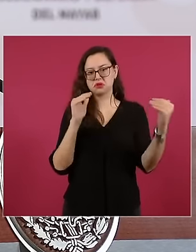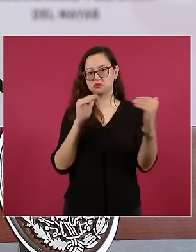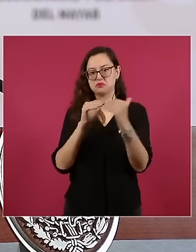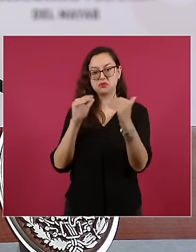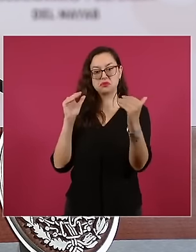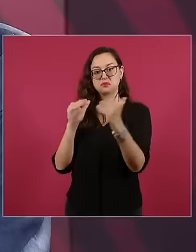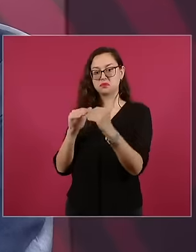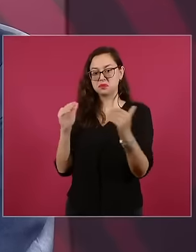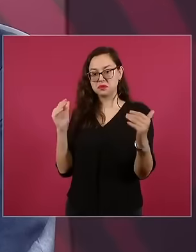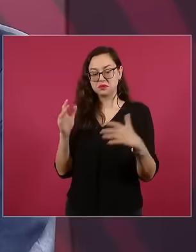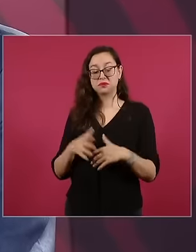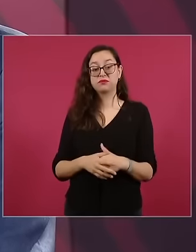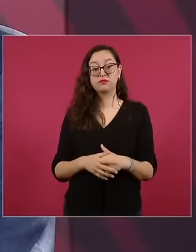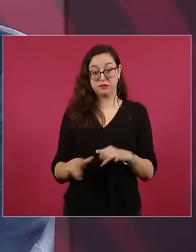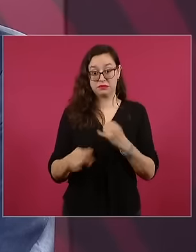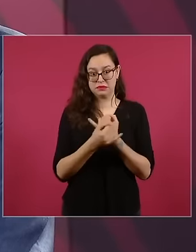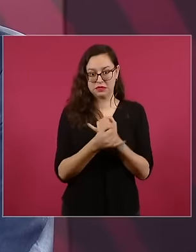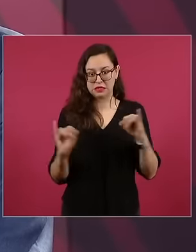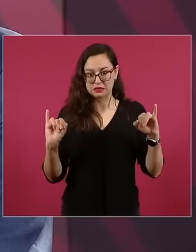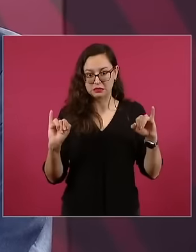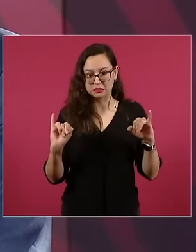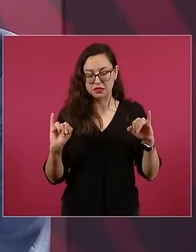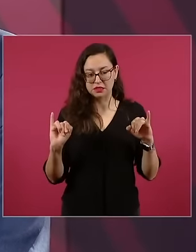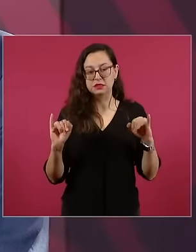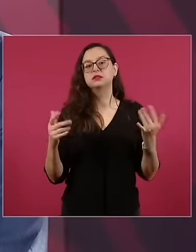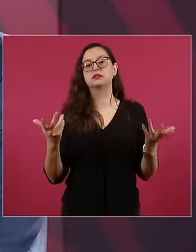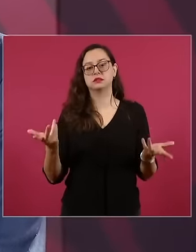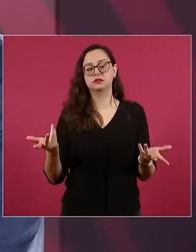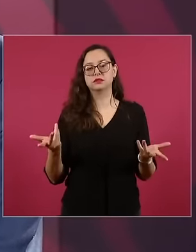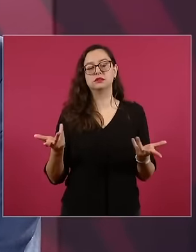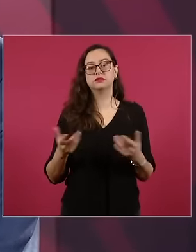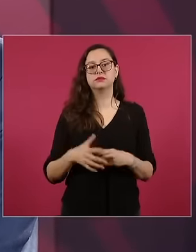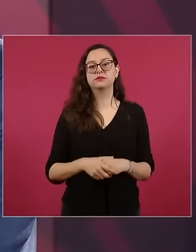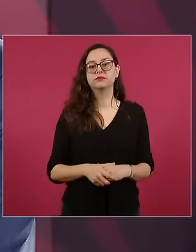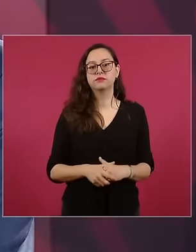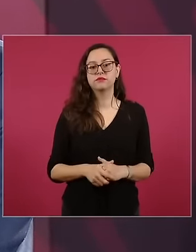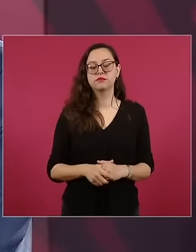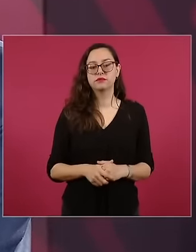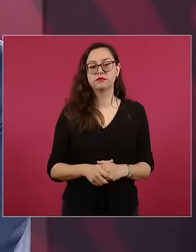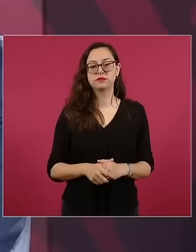independence,